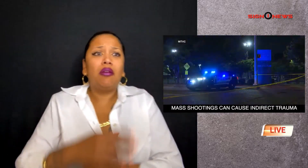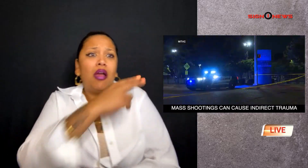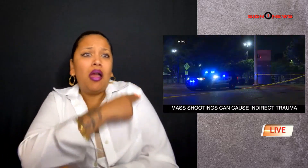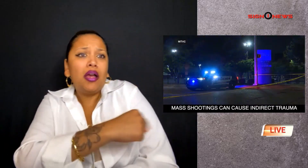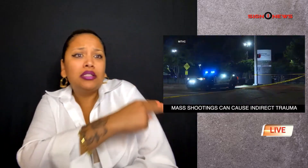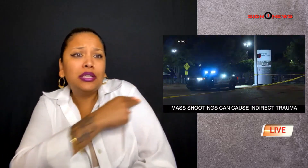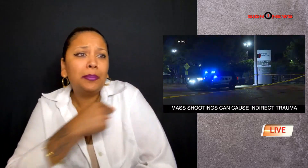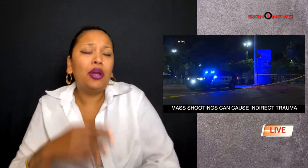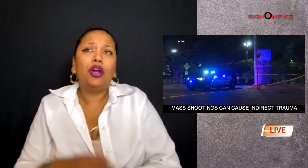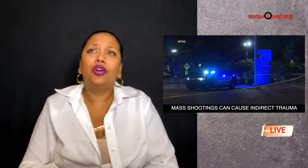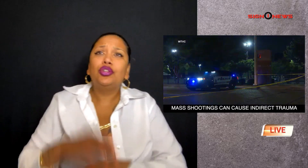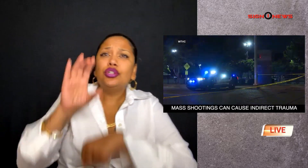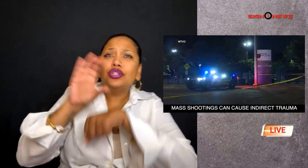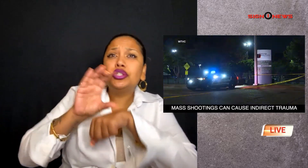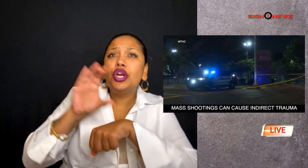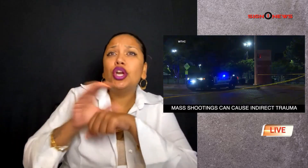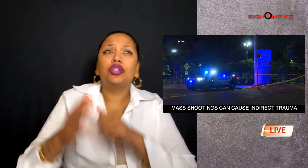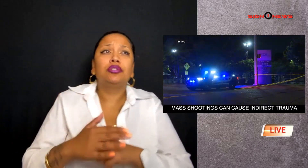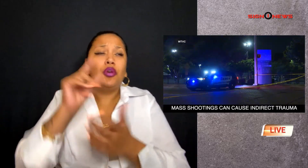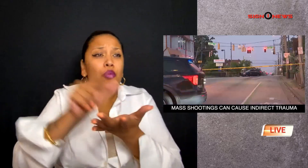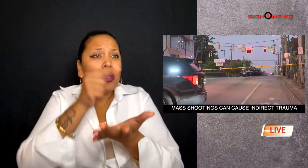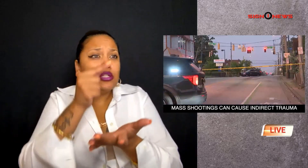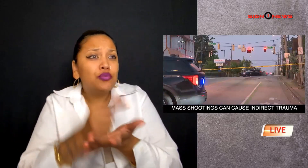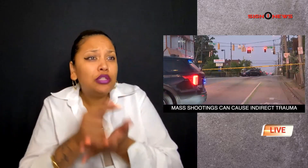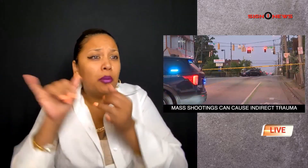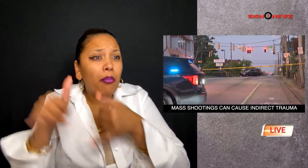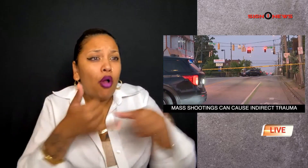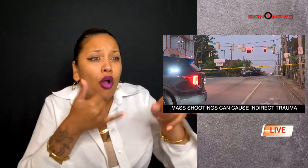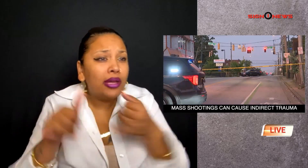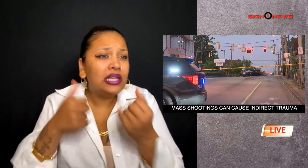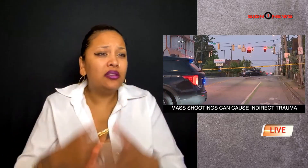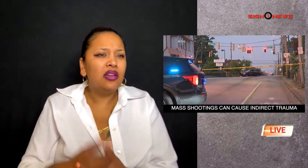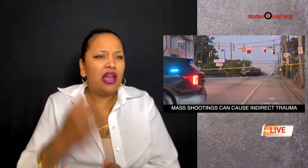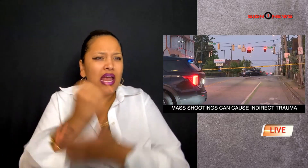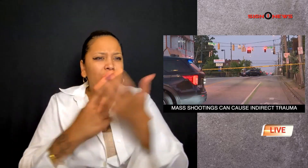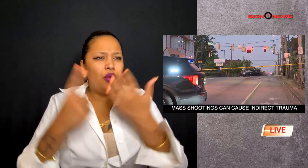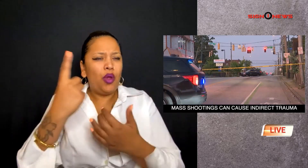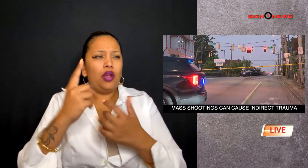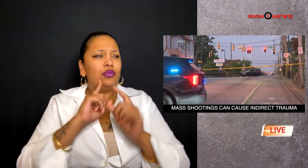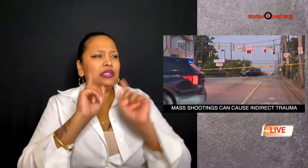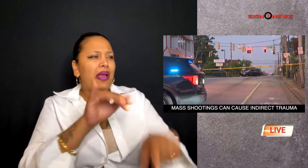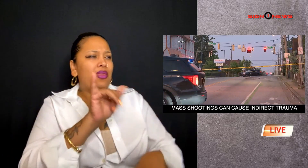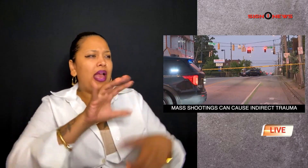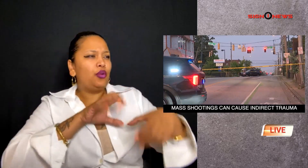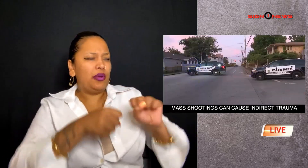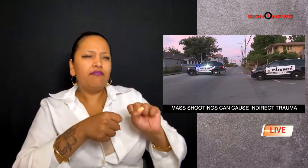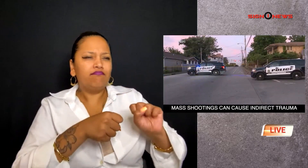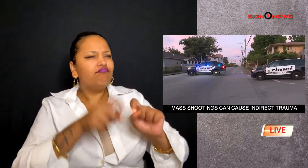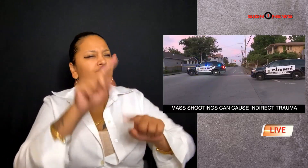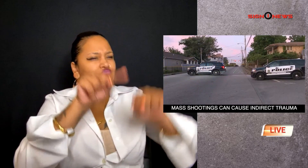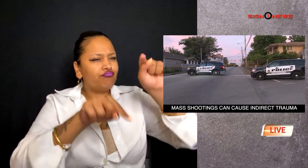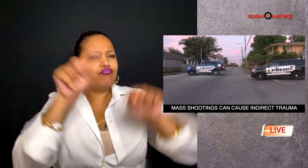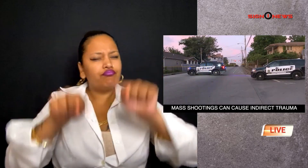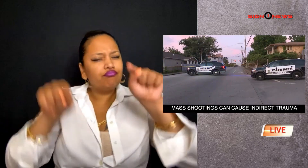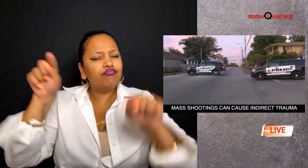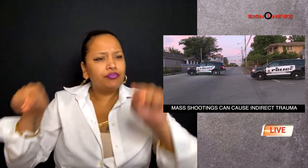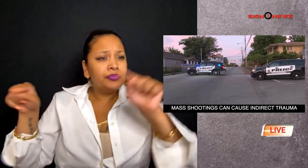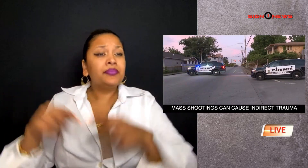school hospital church and graduation party everyone's response to grief can be different